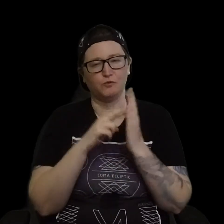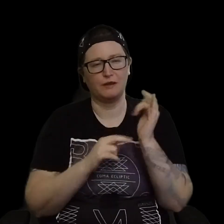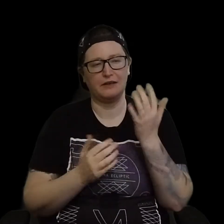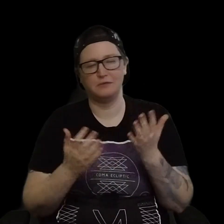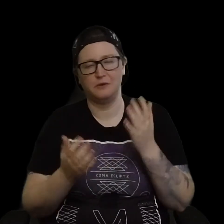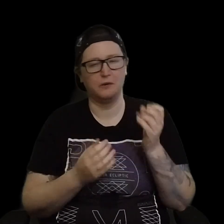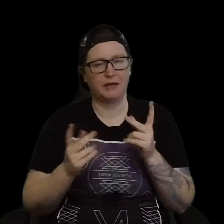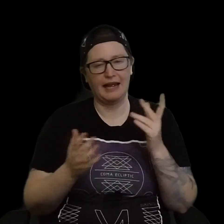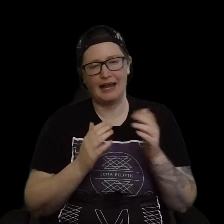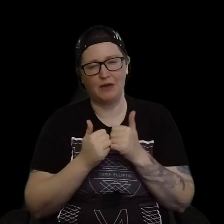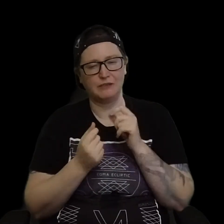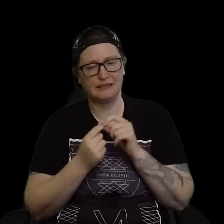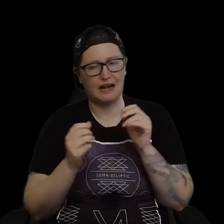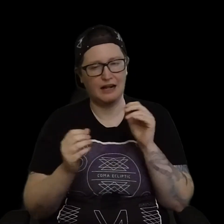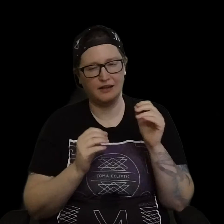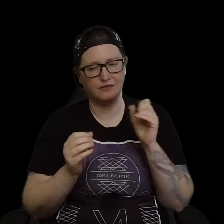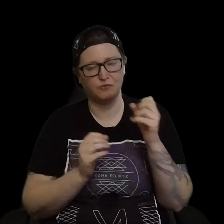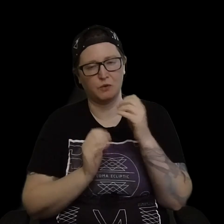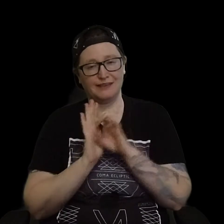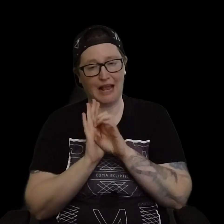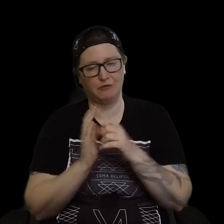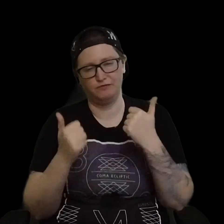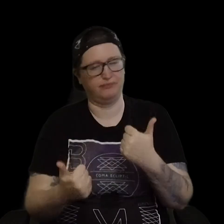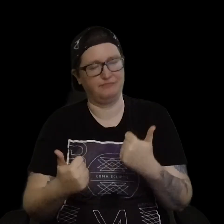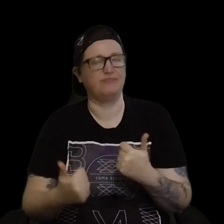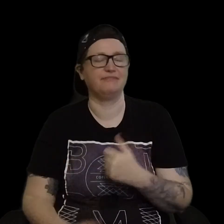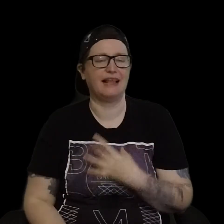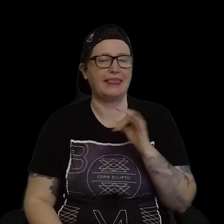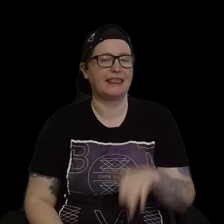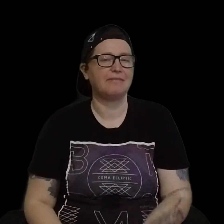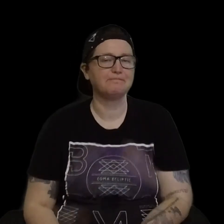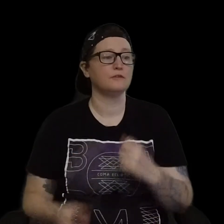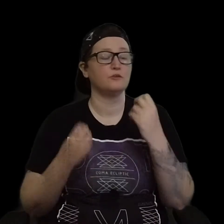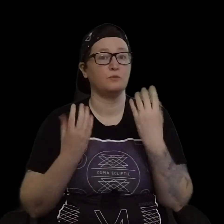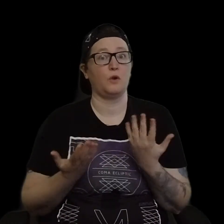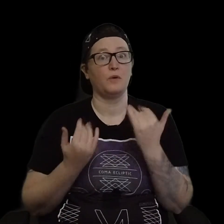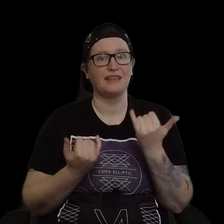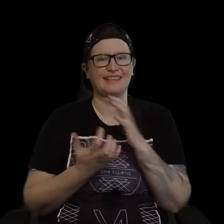application works and how they can utilize those rules and examples are great so I really love that